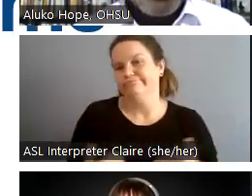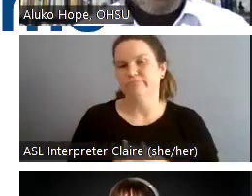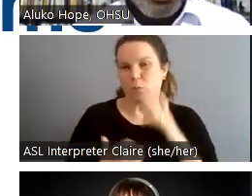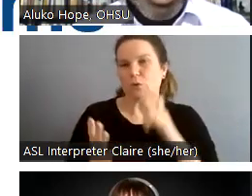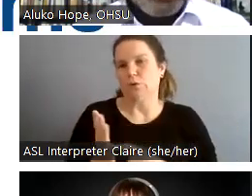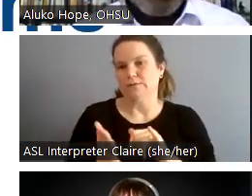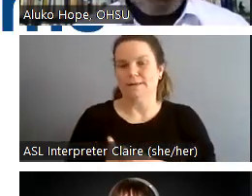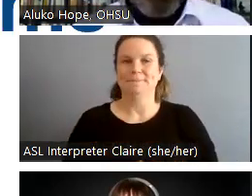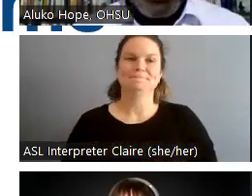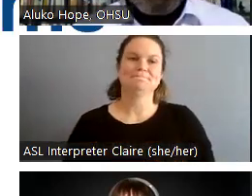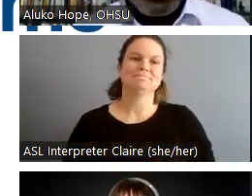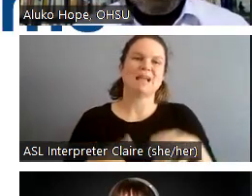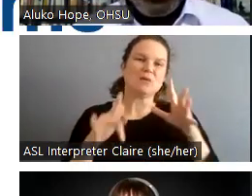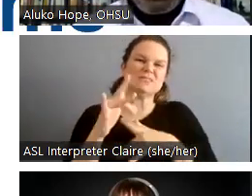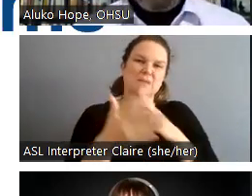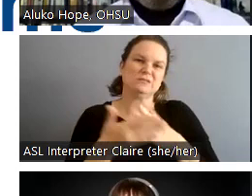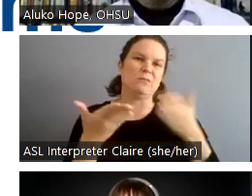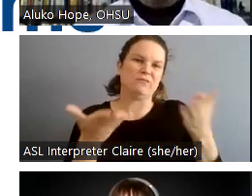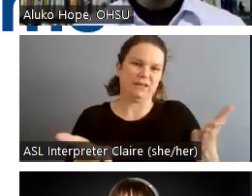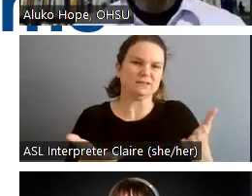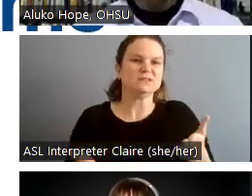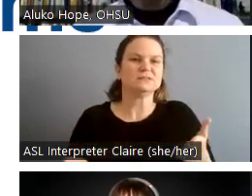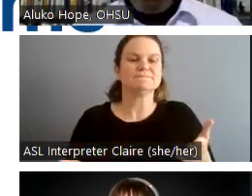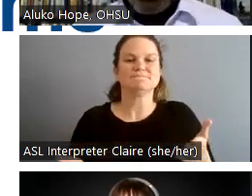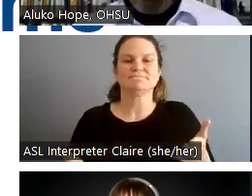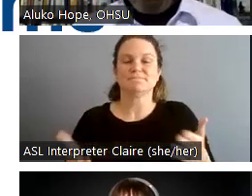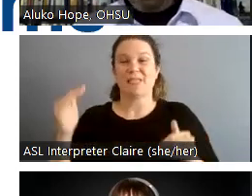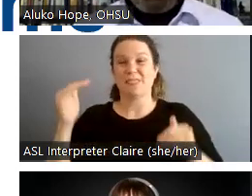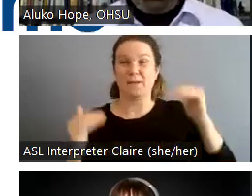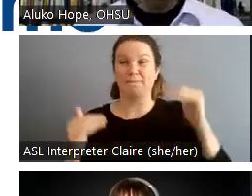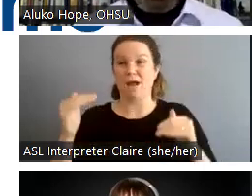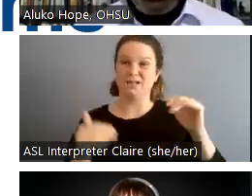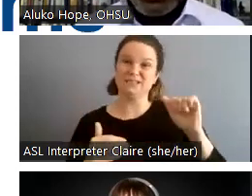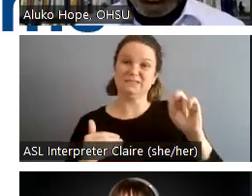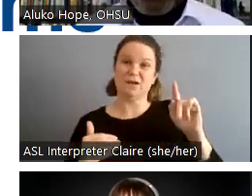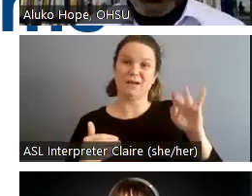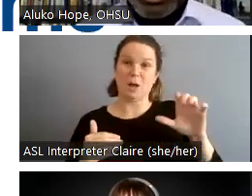And then, I'll skip some of this, but I think the the balance of the autonomic